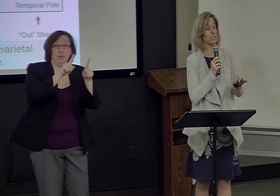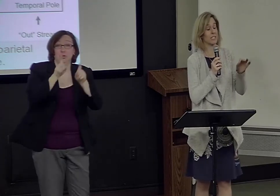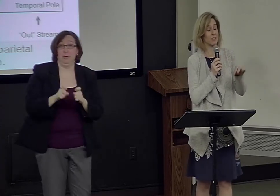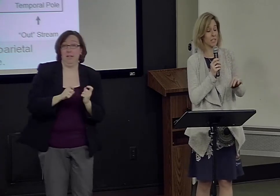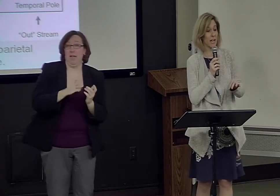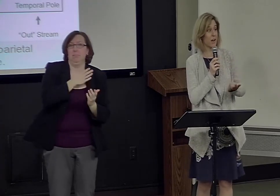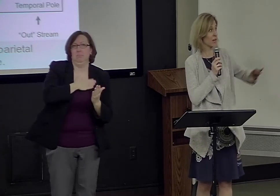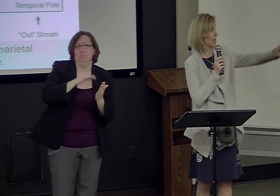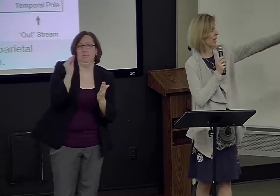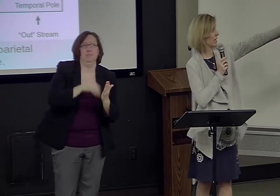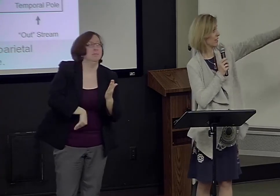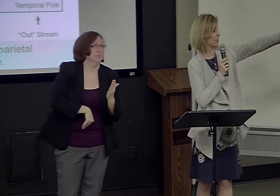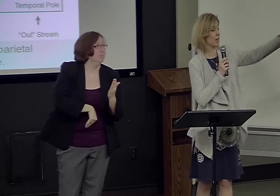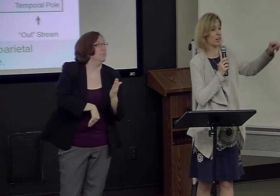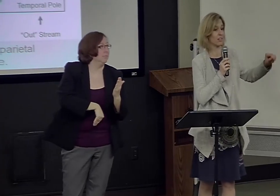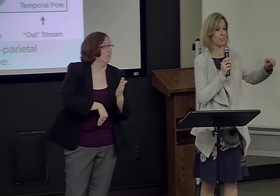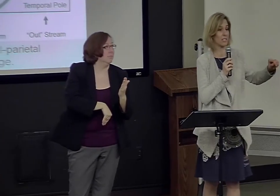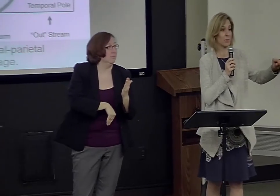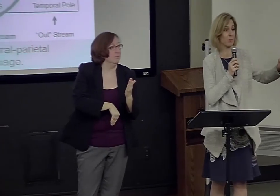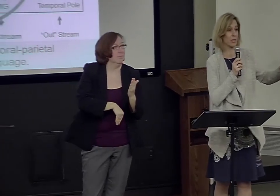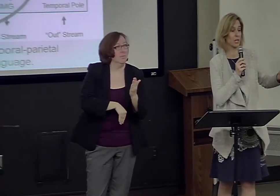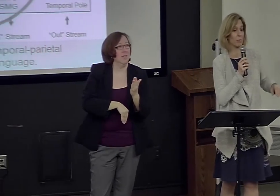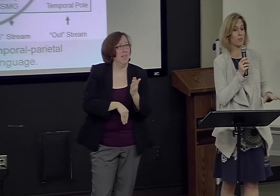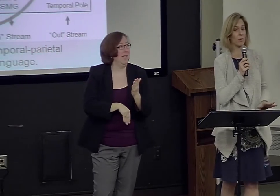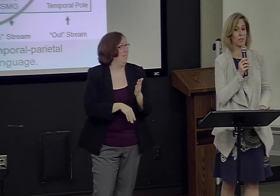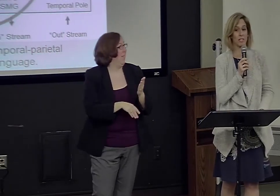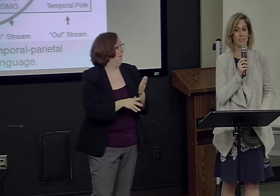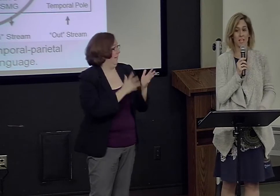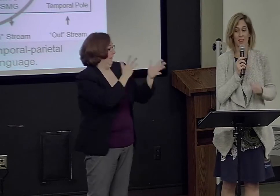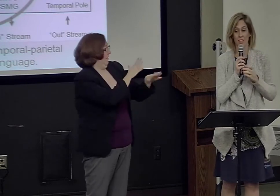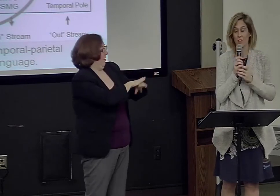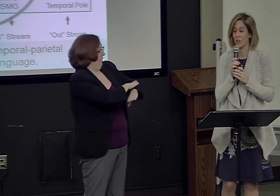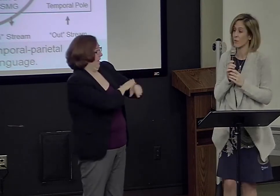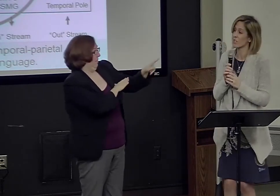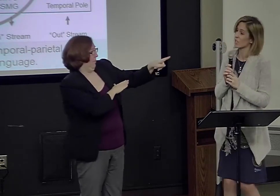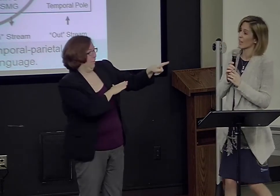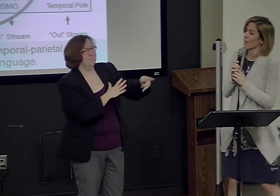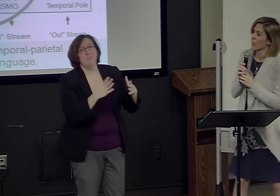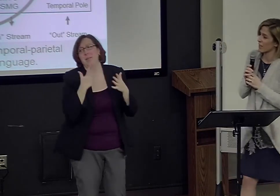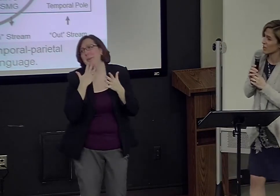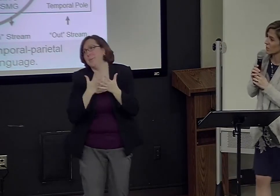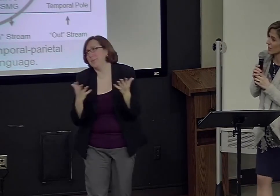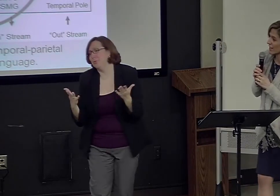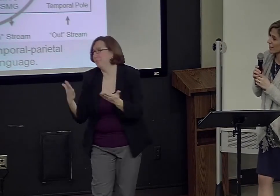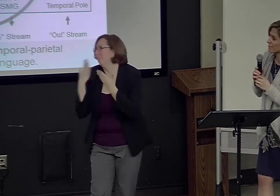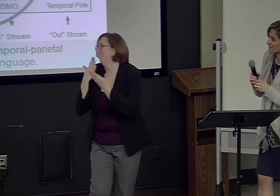please fill it out and leave it on the table here before leaving. Thank you very much. Thank you again.